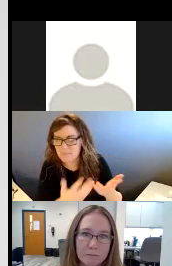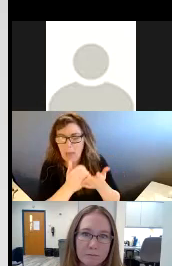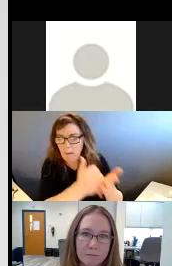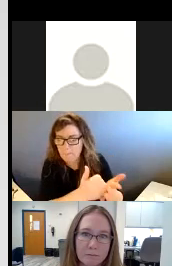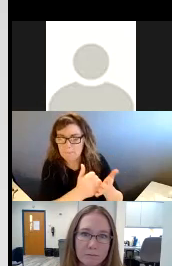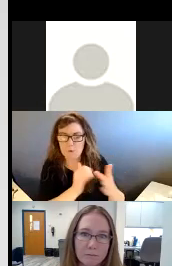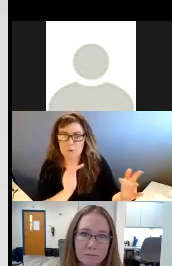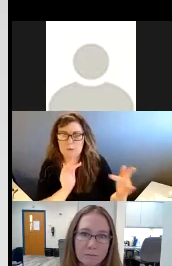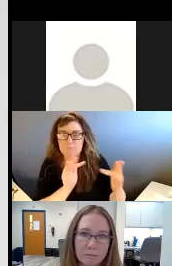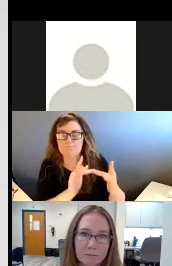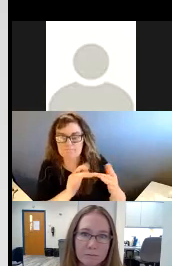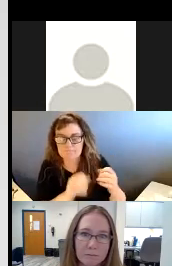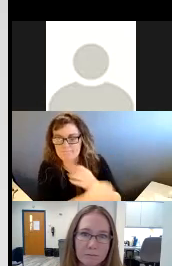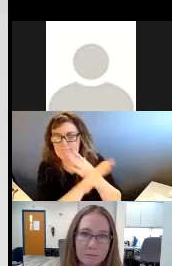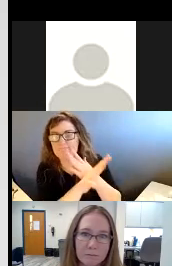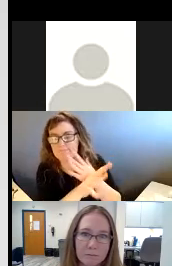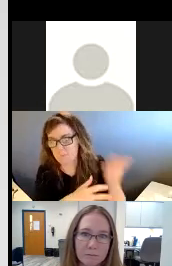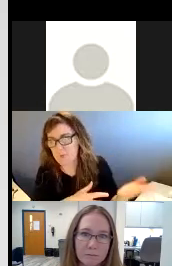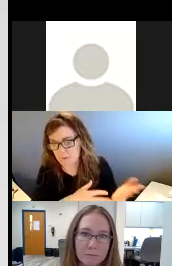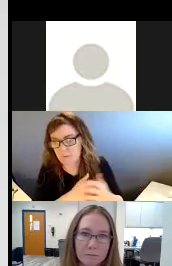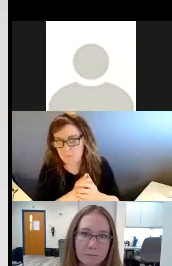WE ASK THAT THE THERAPISTS ARE REVIEWING THE